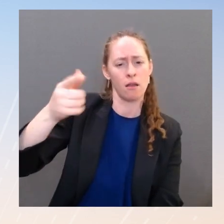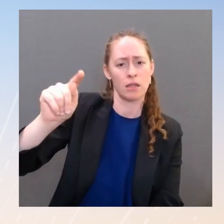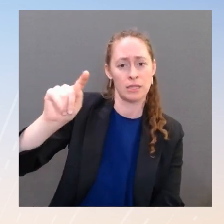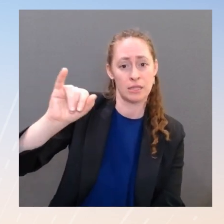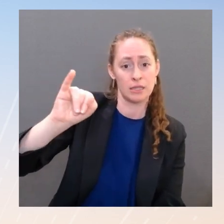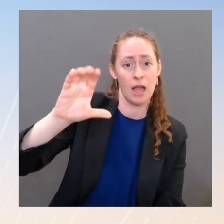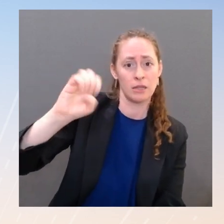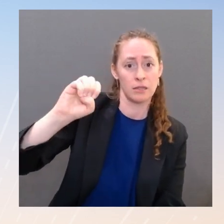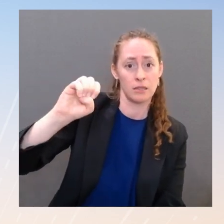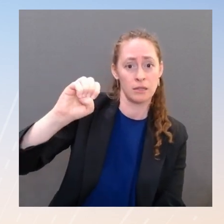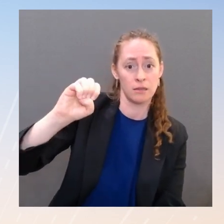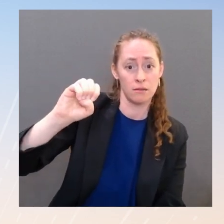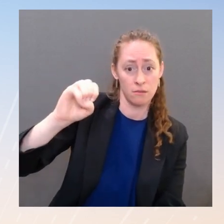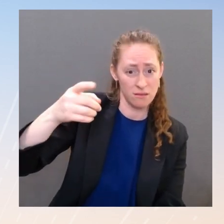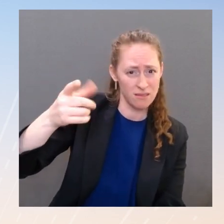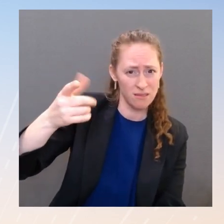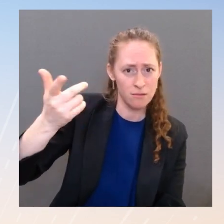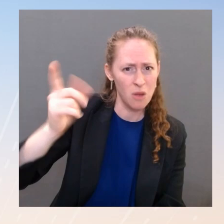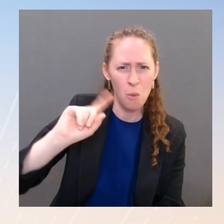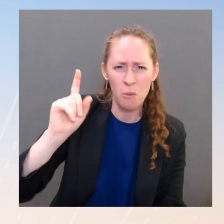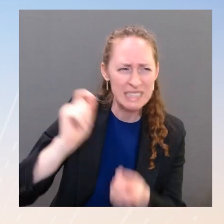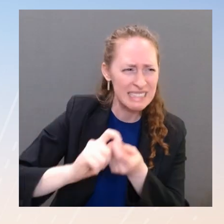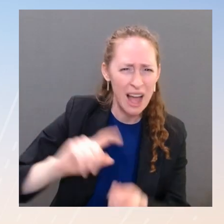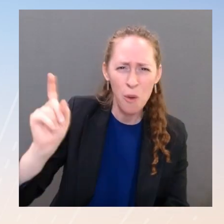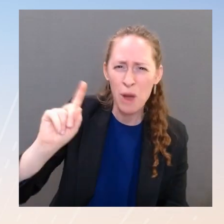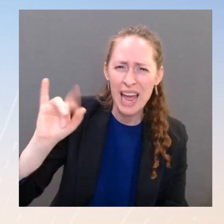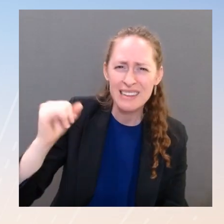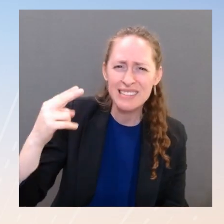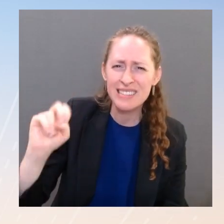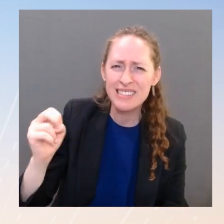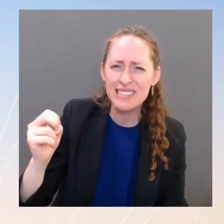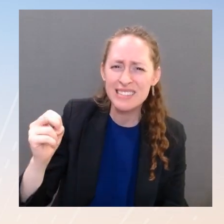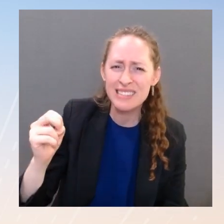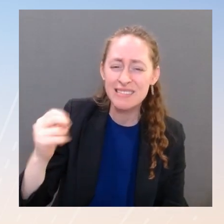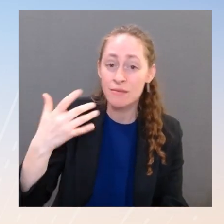But what the President will certainly convey -- and I'm sure we will have a written readout after the meeting --